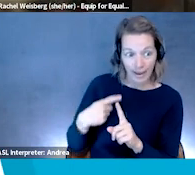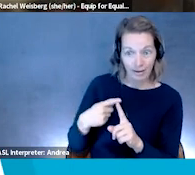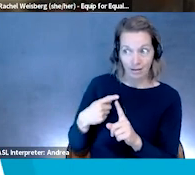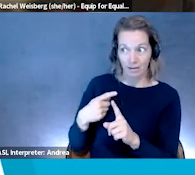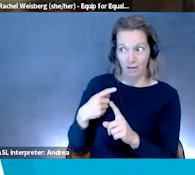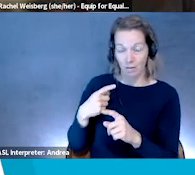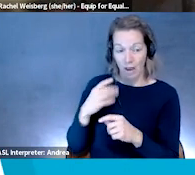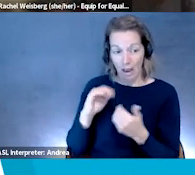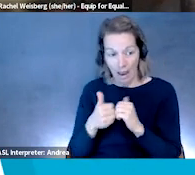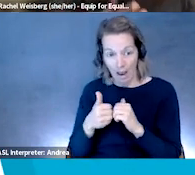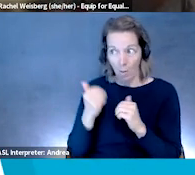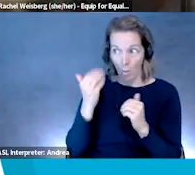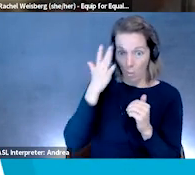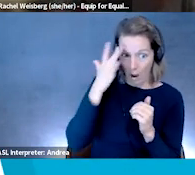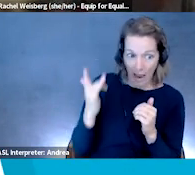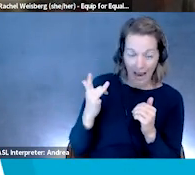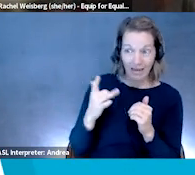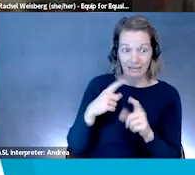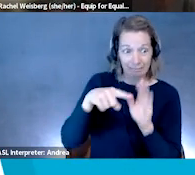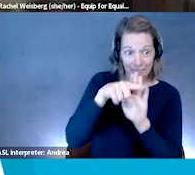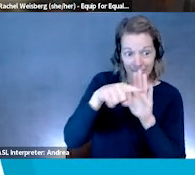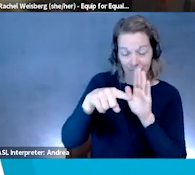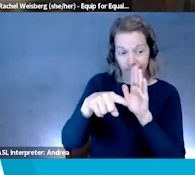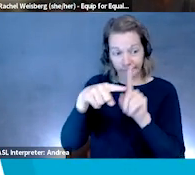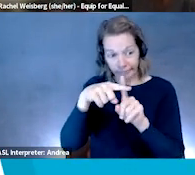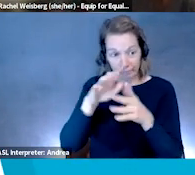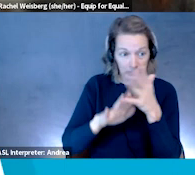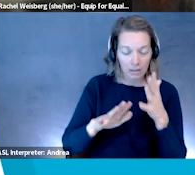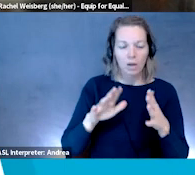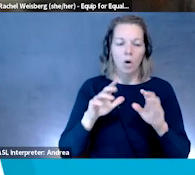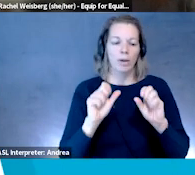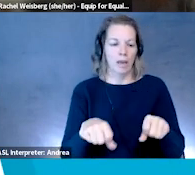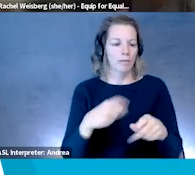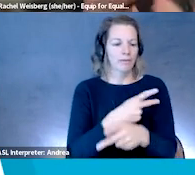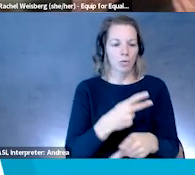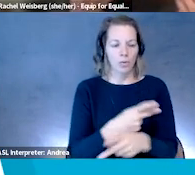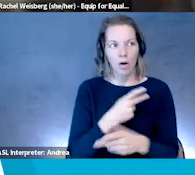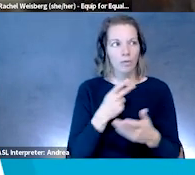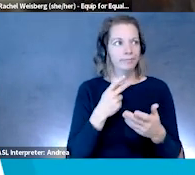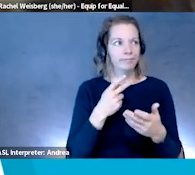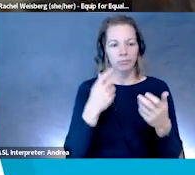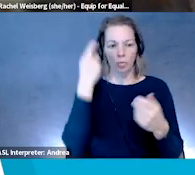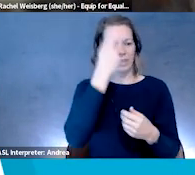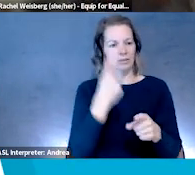DISABILITY DISCLOSURE, SHOULD I DISCLOSE MY DISABILITY.